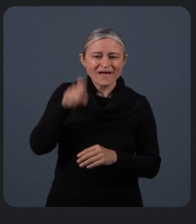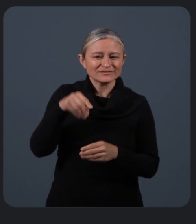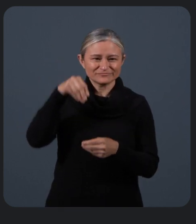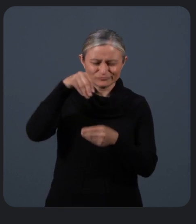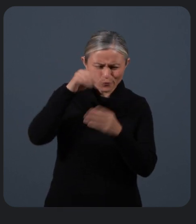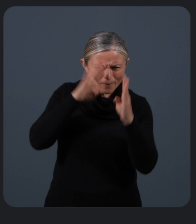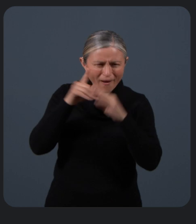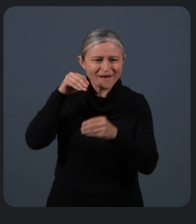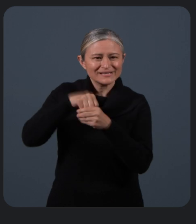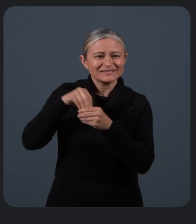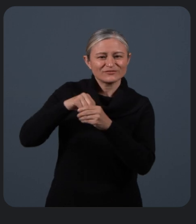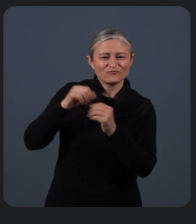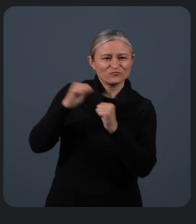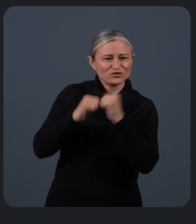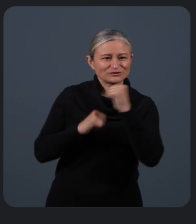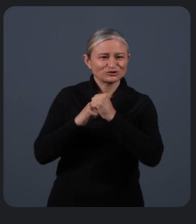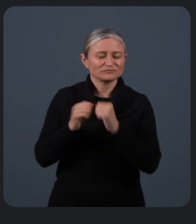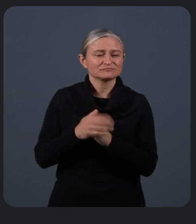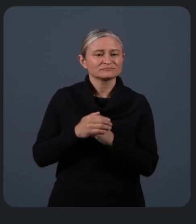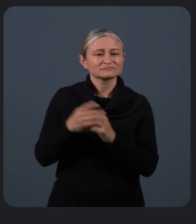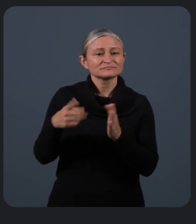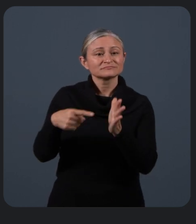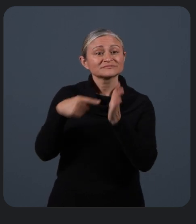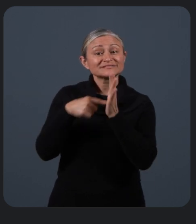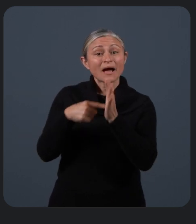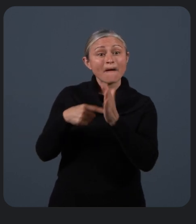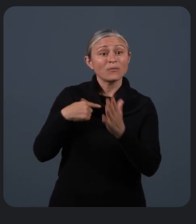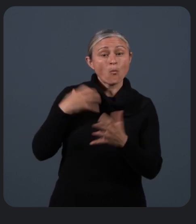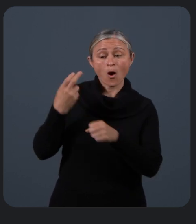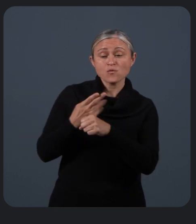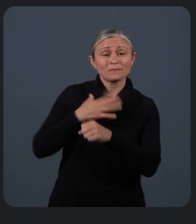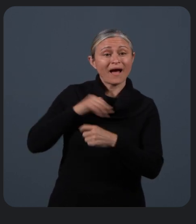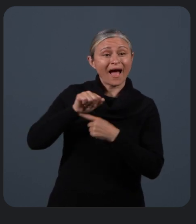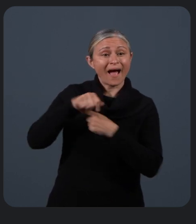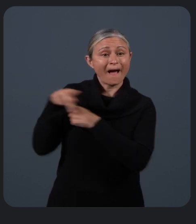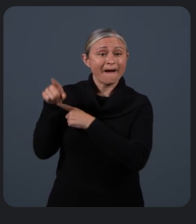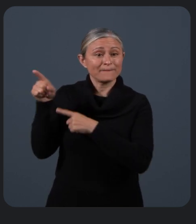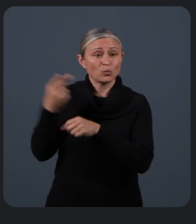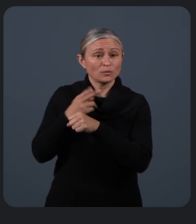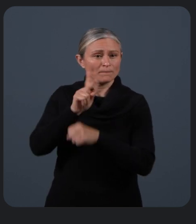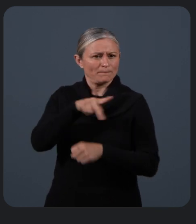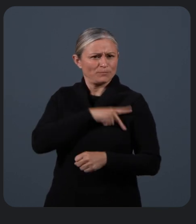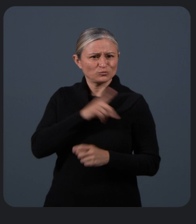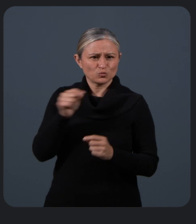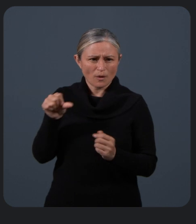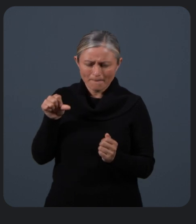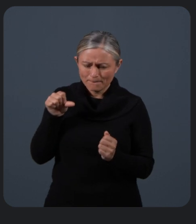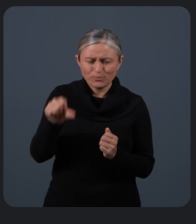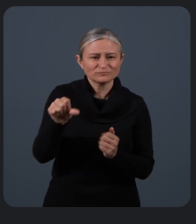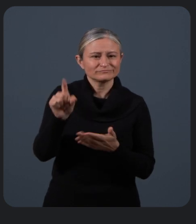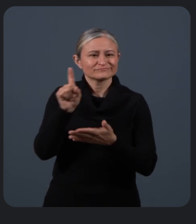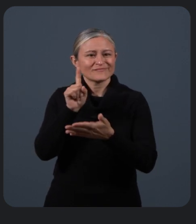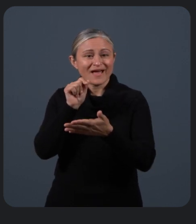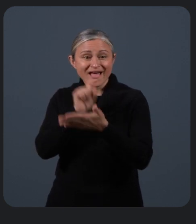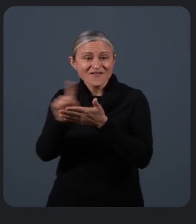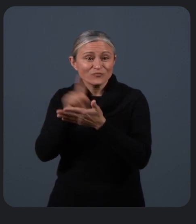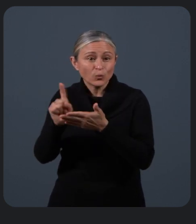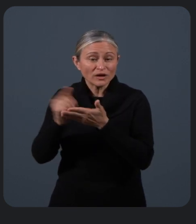As an example, I want my app's users to receive personalized push notifications every week with a recap of their week's activity.